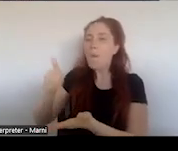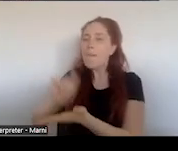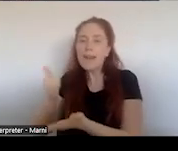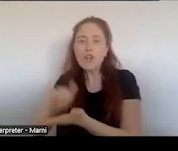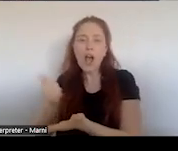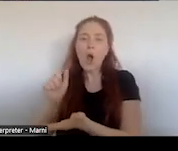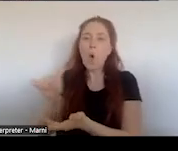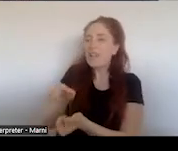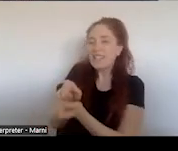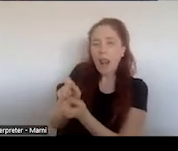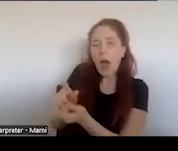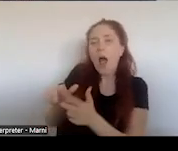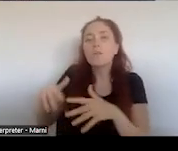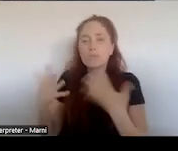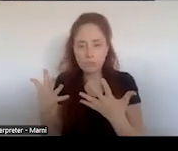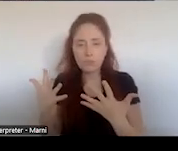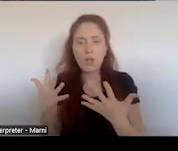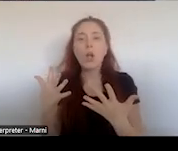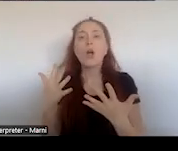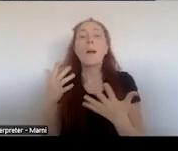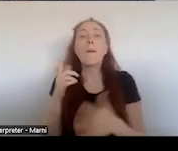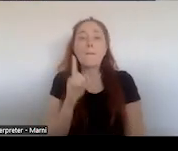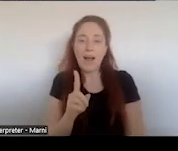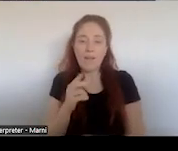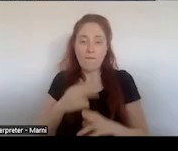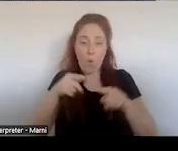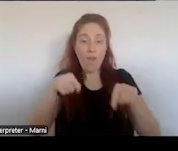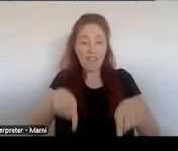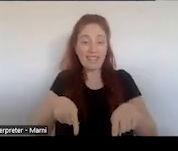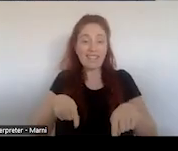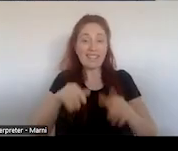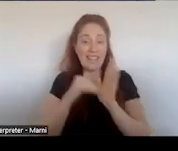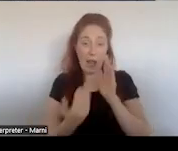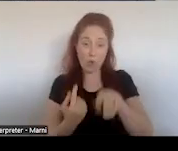But for readability, in the webinar, we are going to use the broad term artists and arts